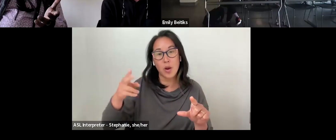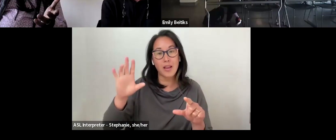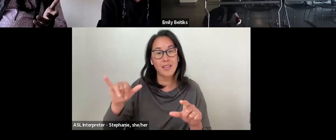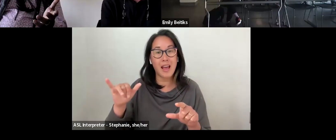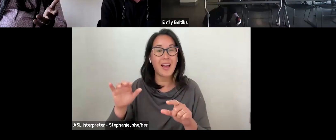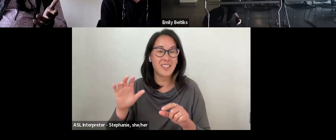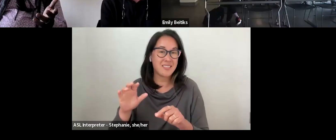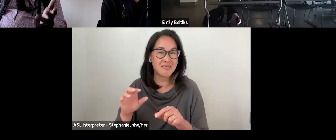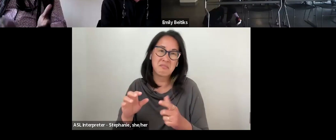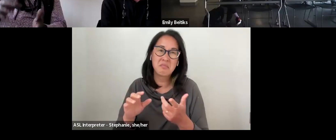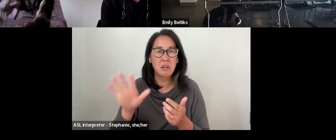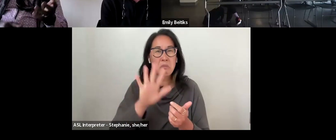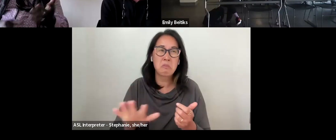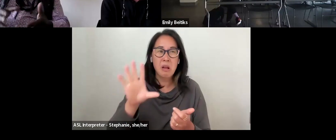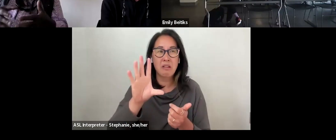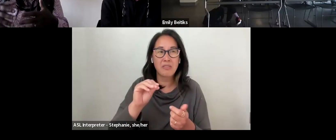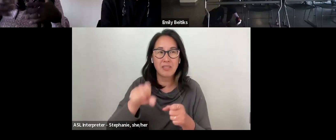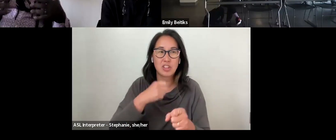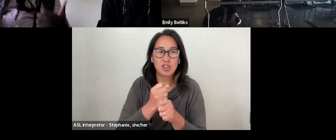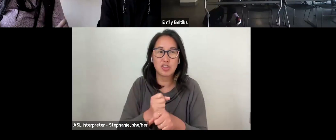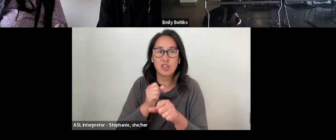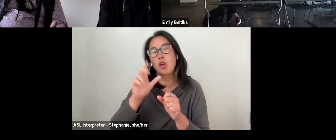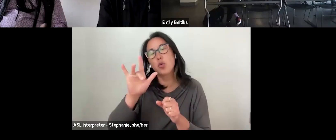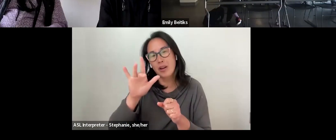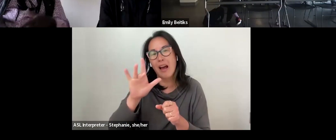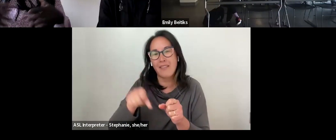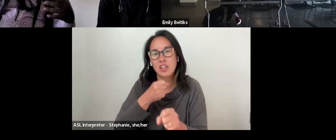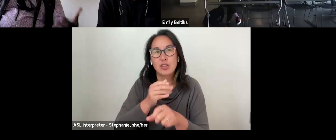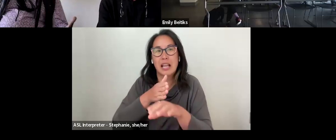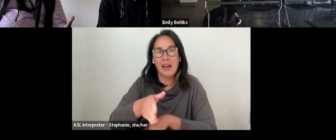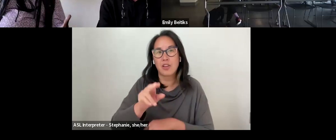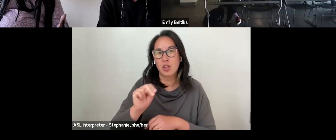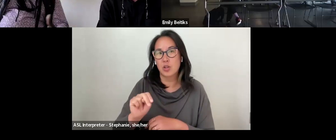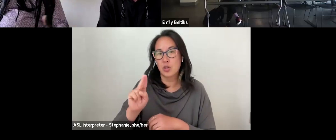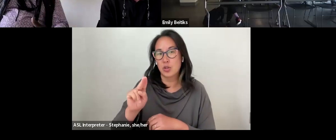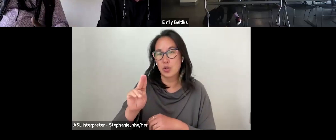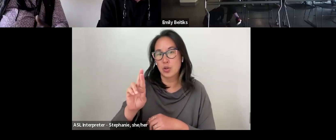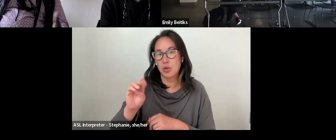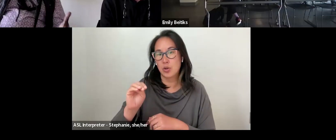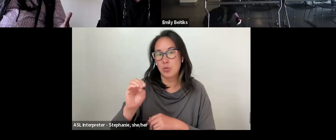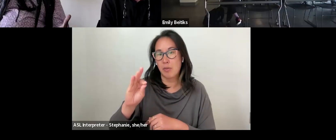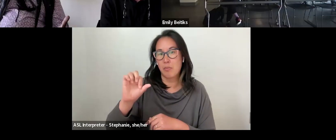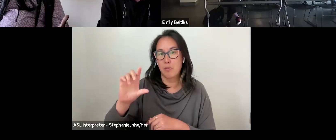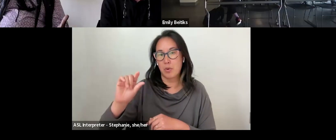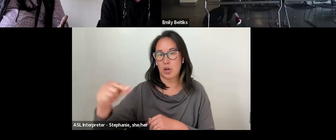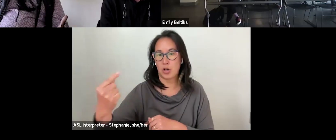And so what does it mean that these things are happening 25 years after those trials and happening on American soil?